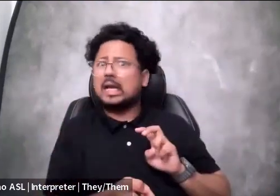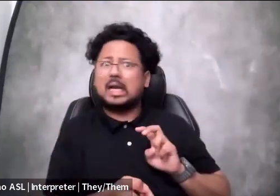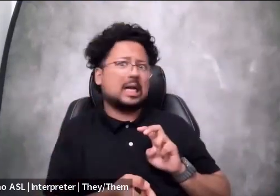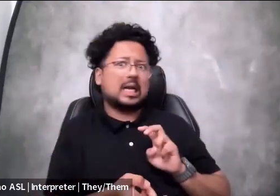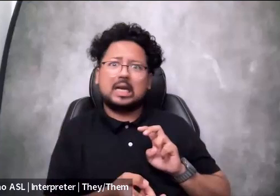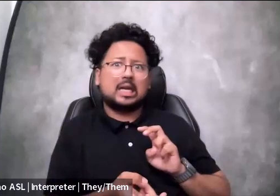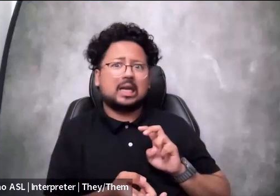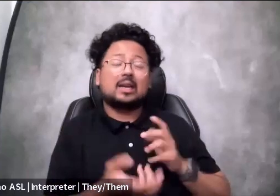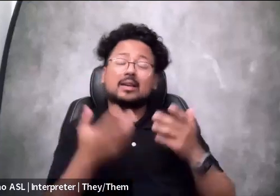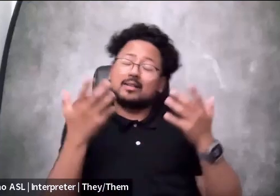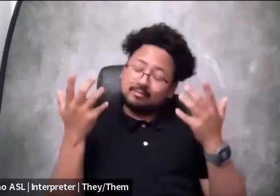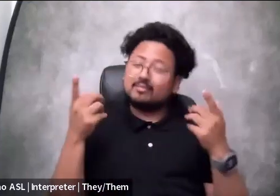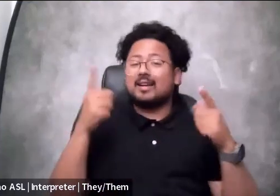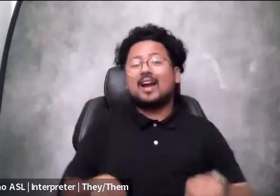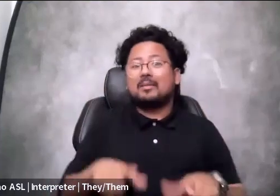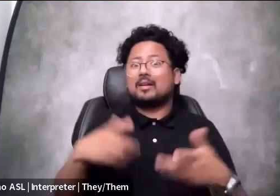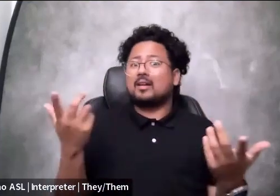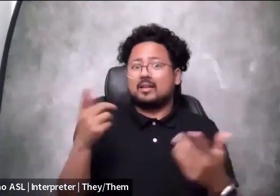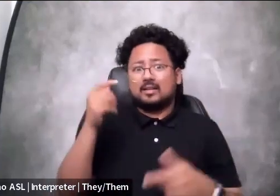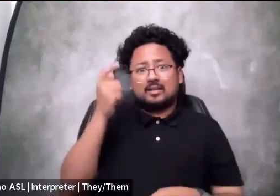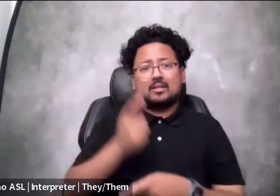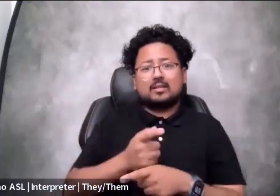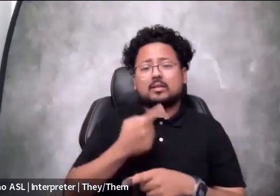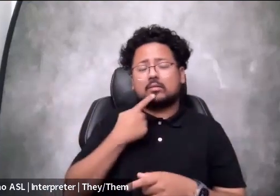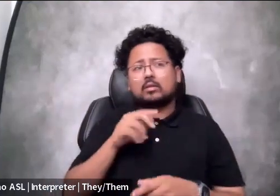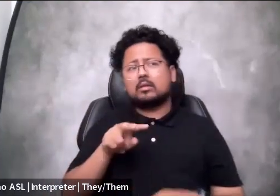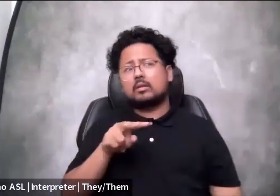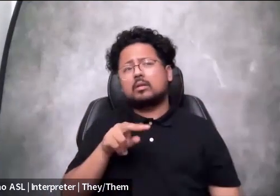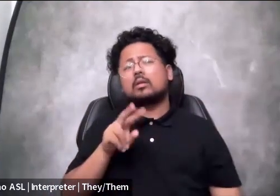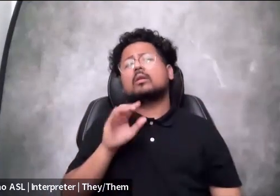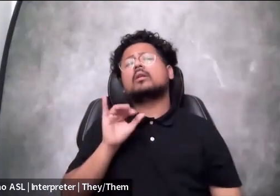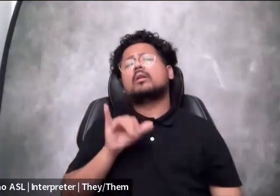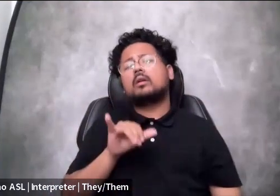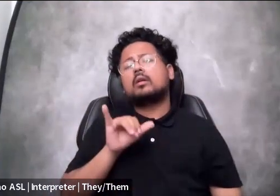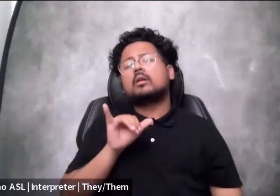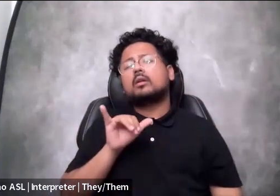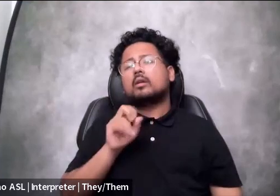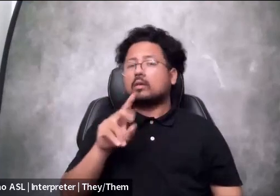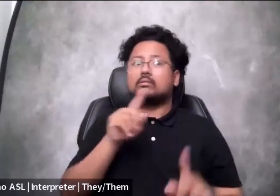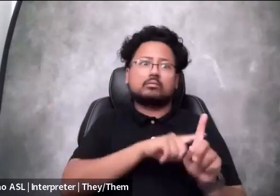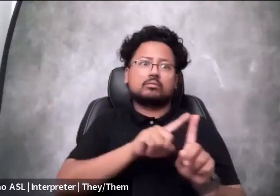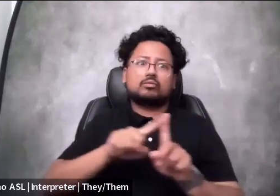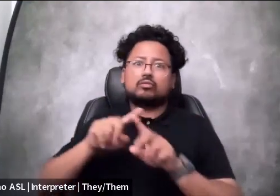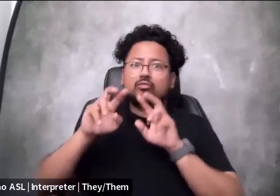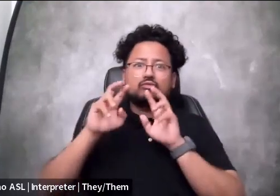and our brother goes, oh, and everyone has different reactions that might not be the reactions